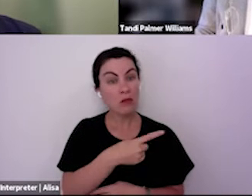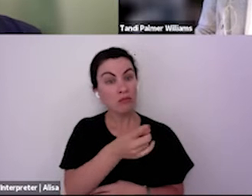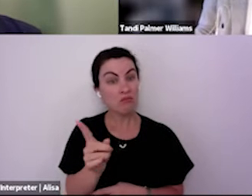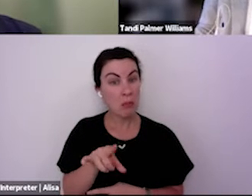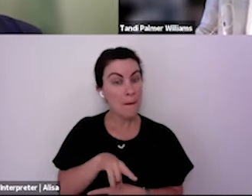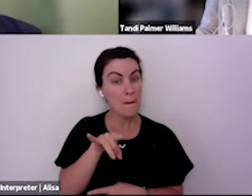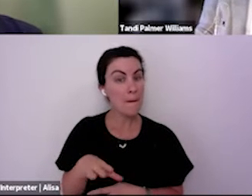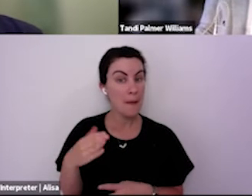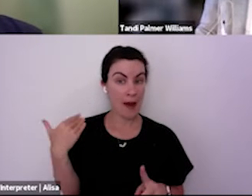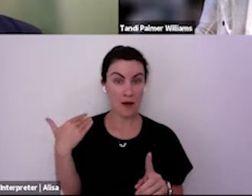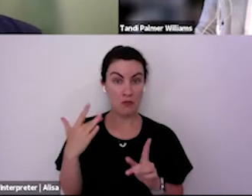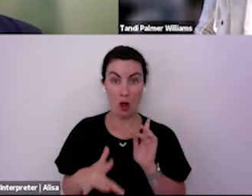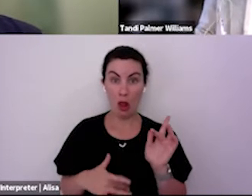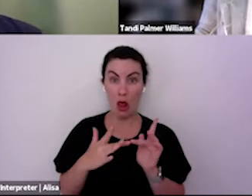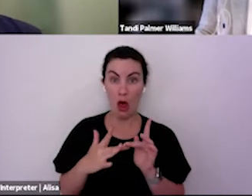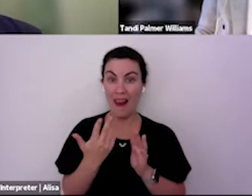the past fortnight and two thirds of people said no.